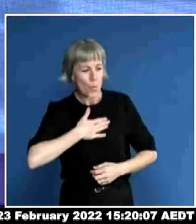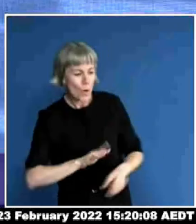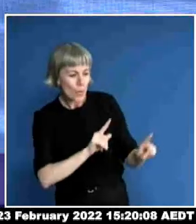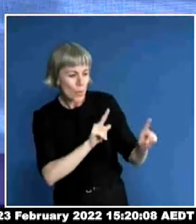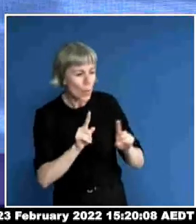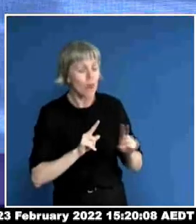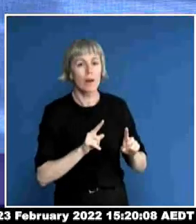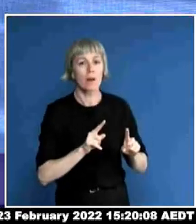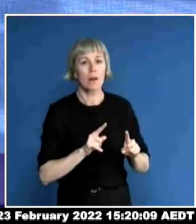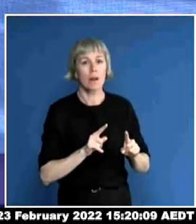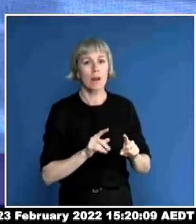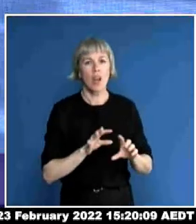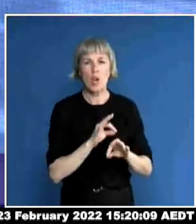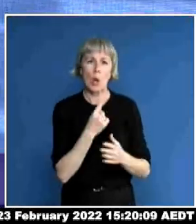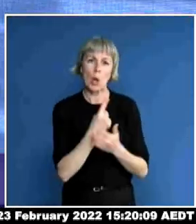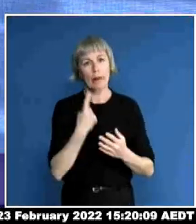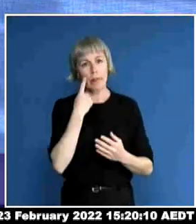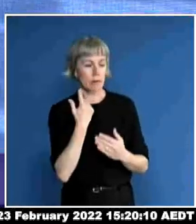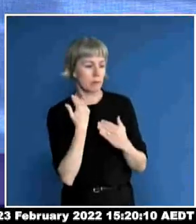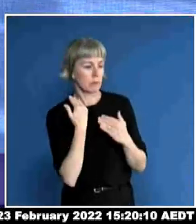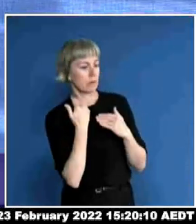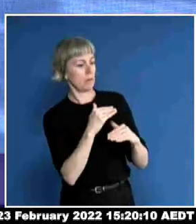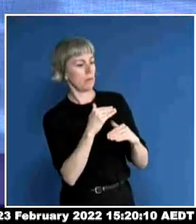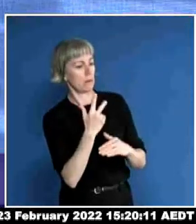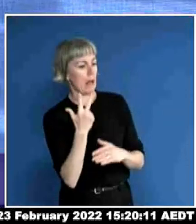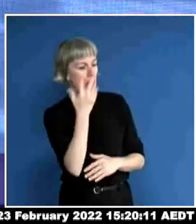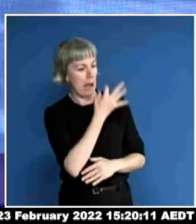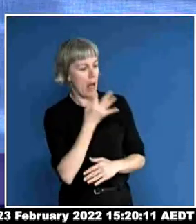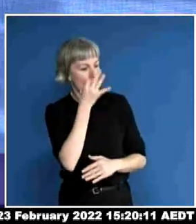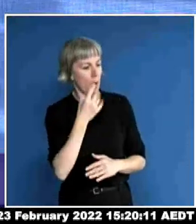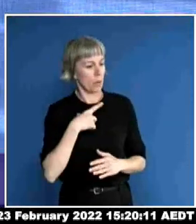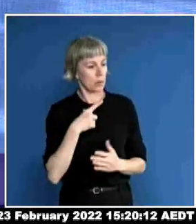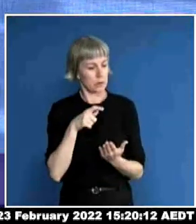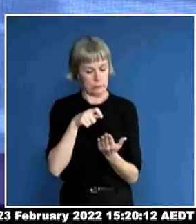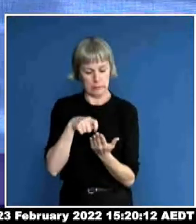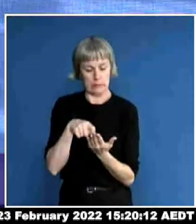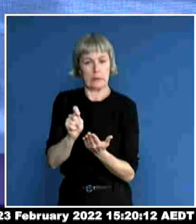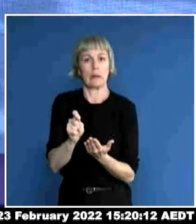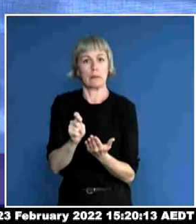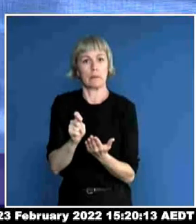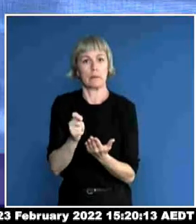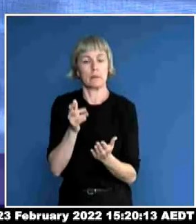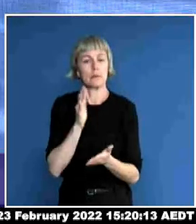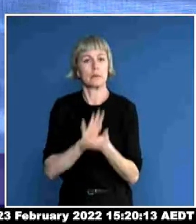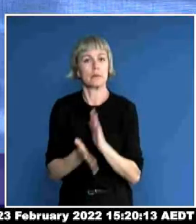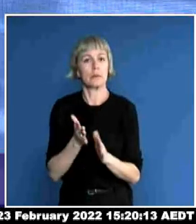because that defines this box-ticking system. You look at the real person and go, "Okay.